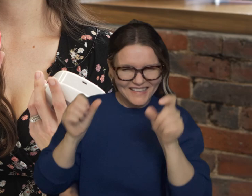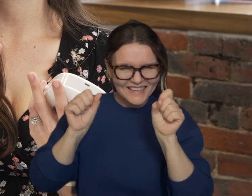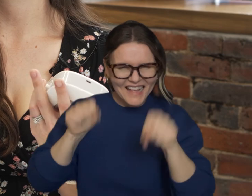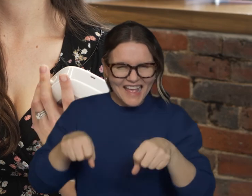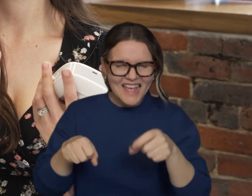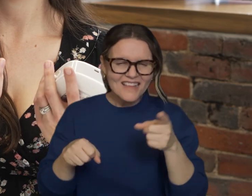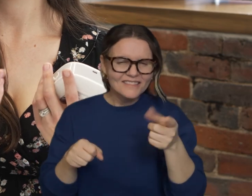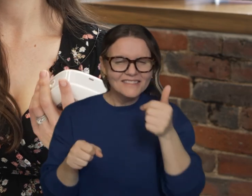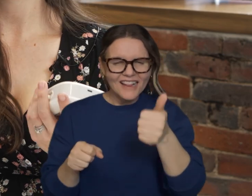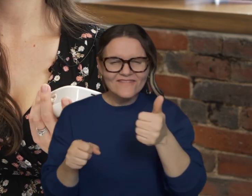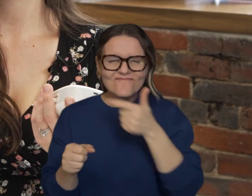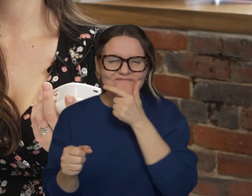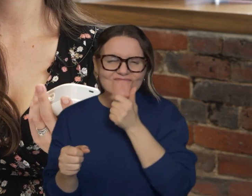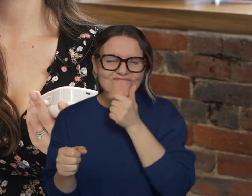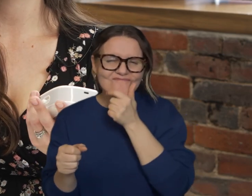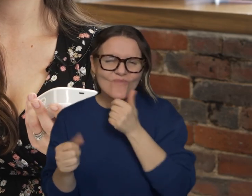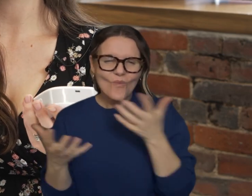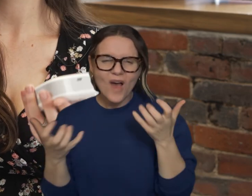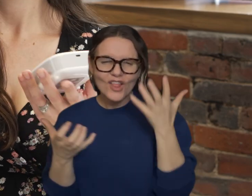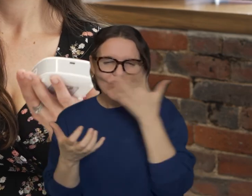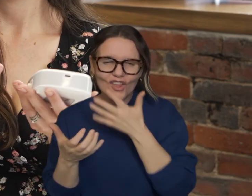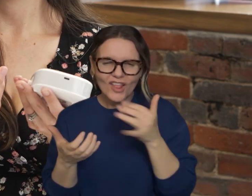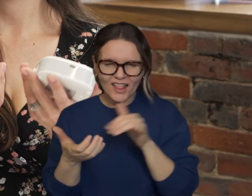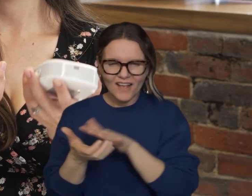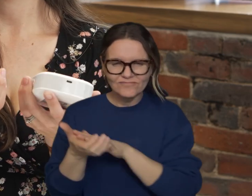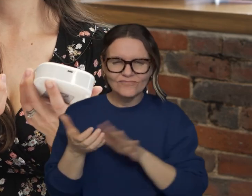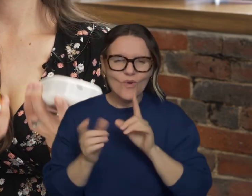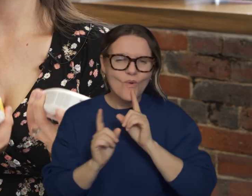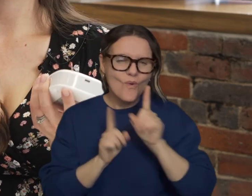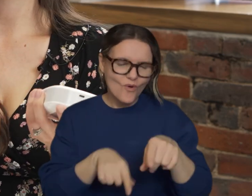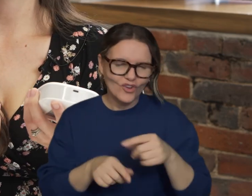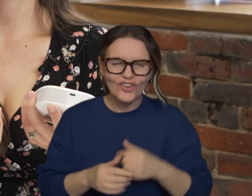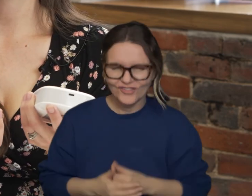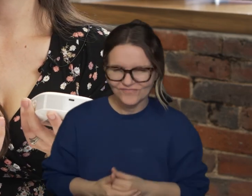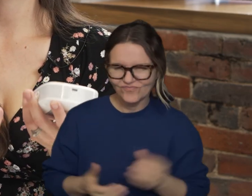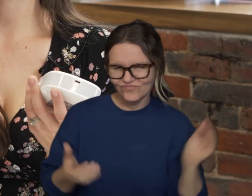different options available this is just one of them and it is again a separate purchase but it's